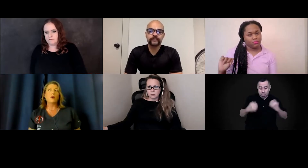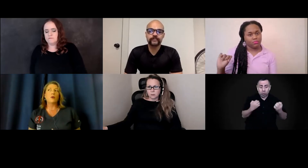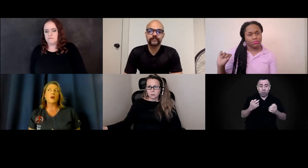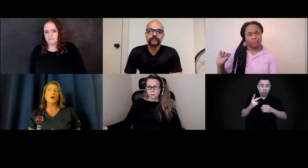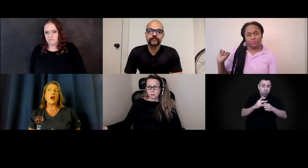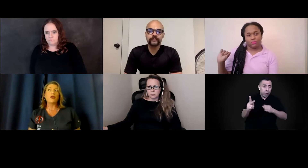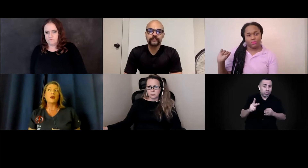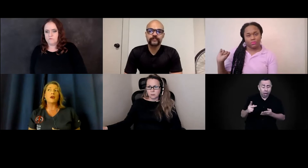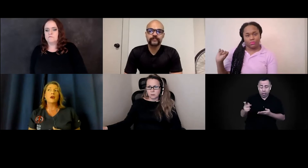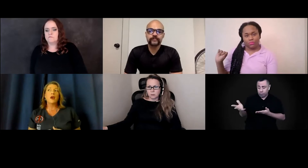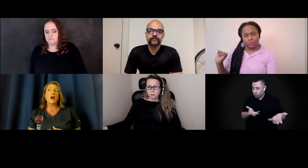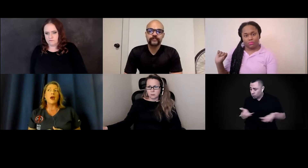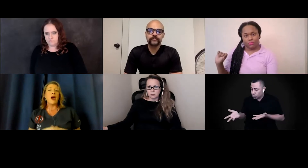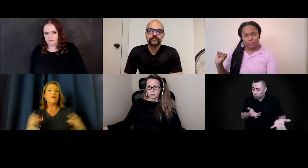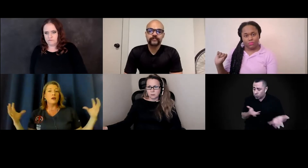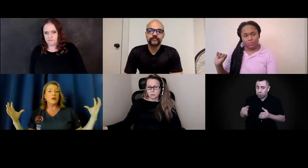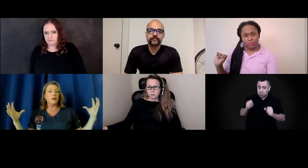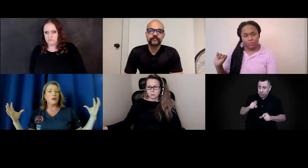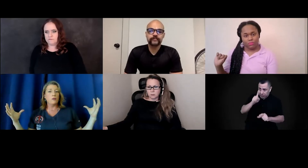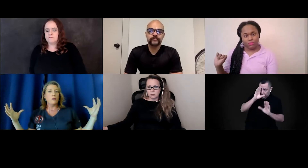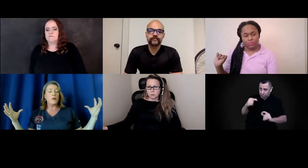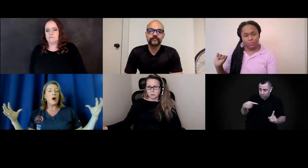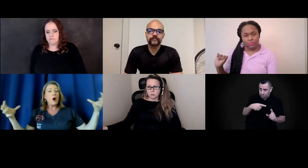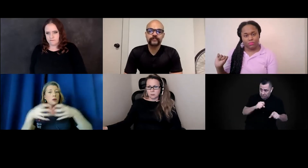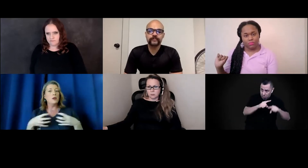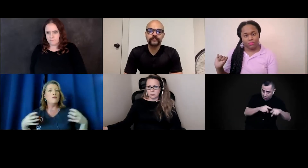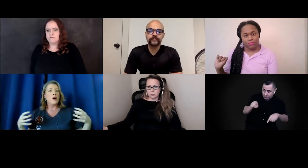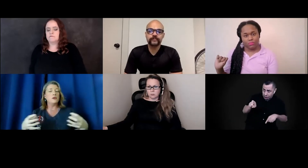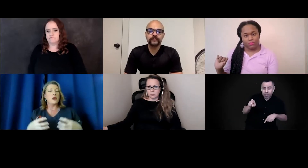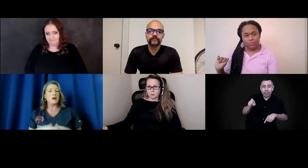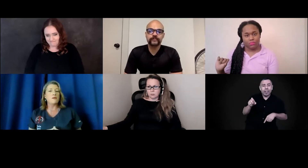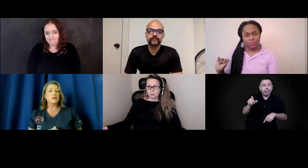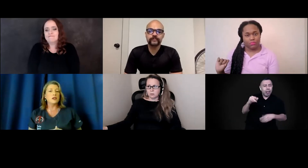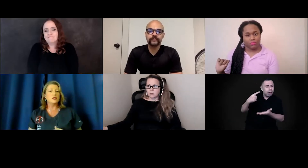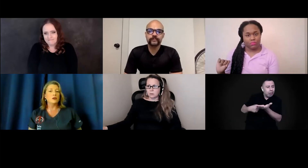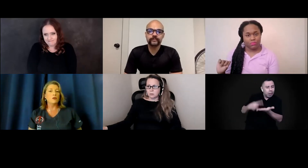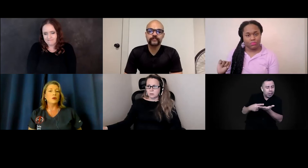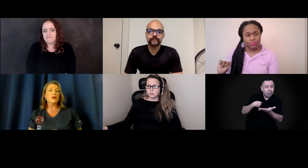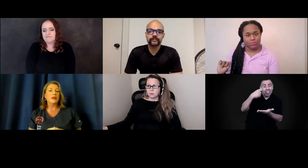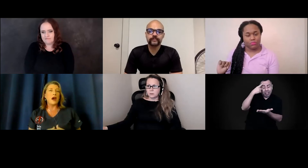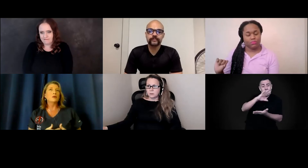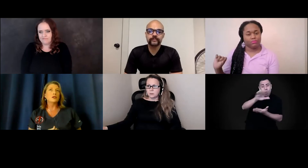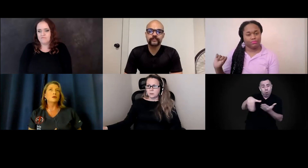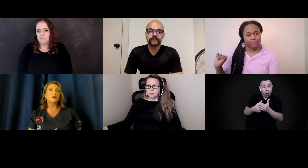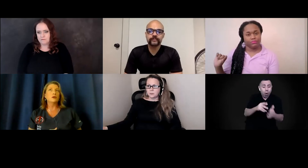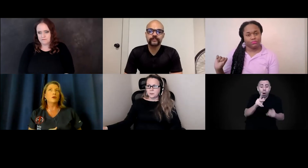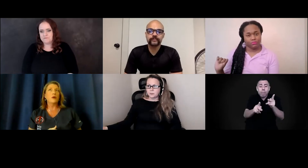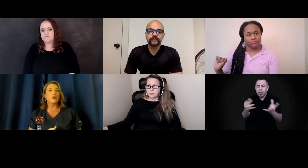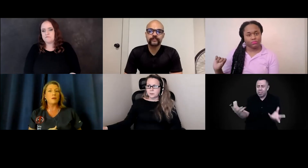So I think having all people involved in that conversation really allows you to pick the